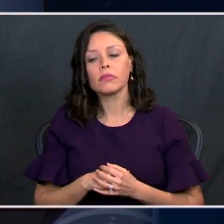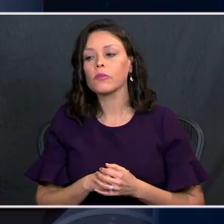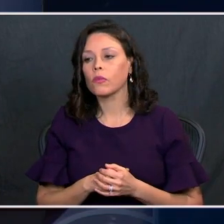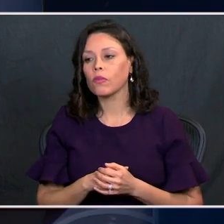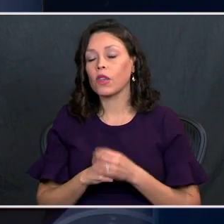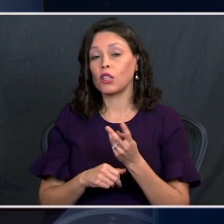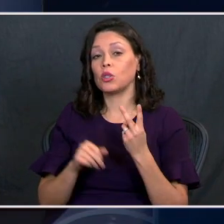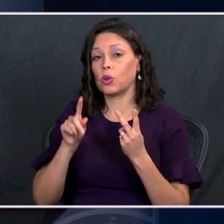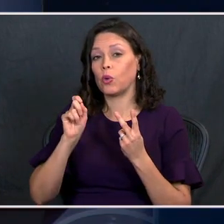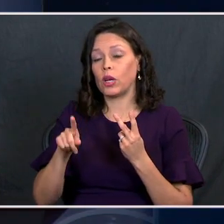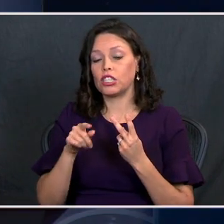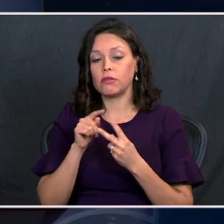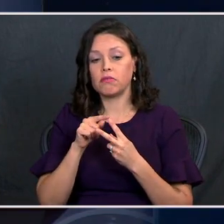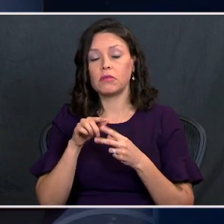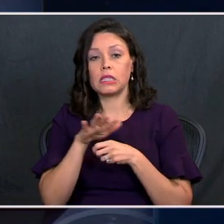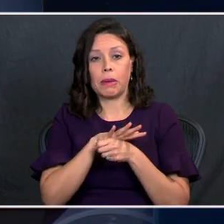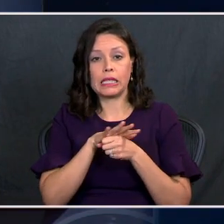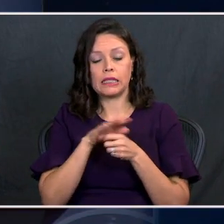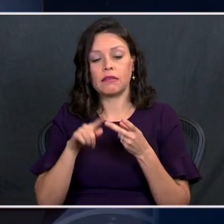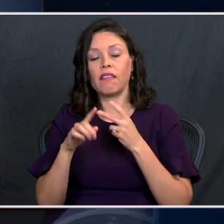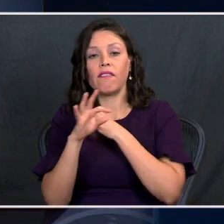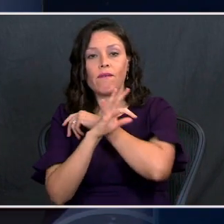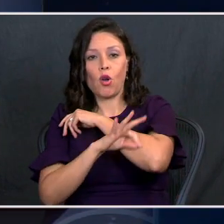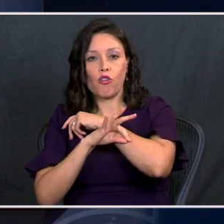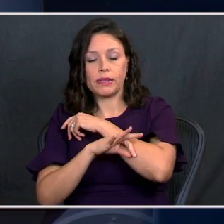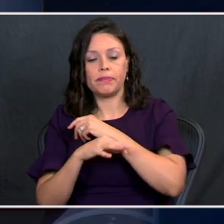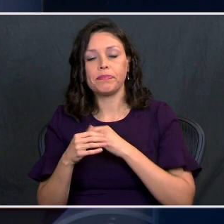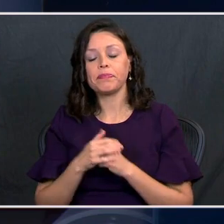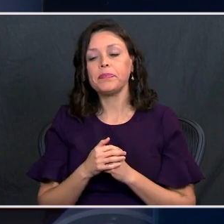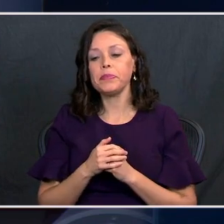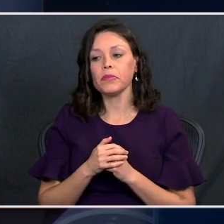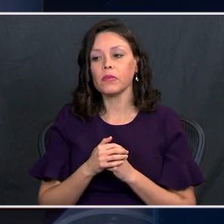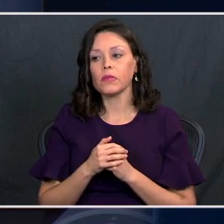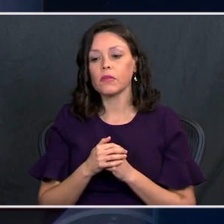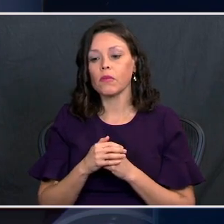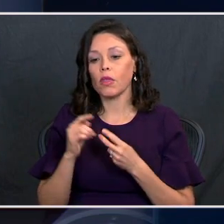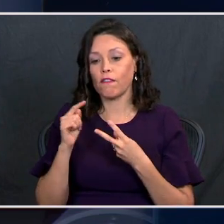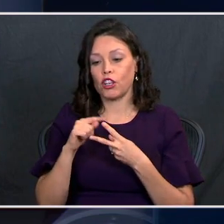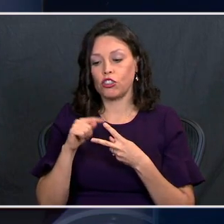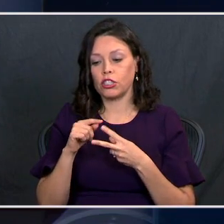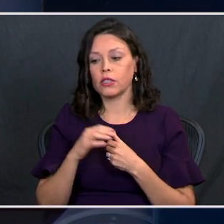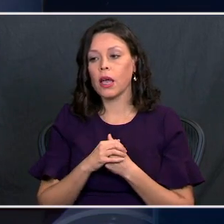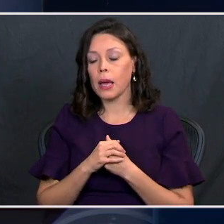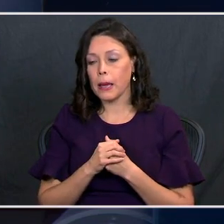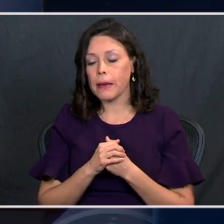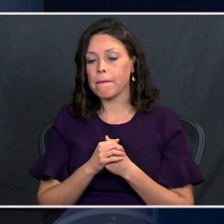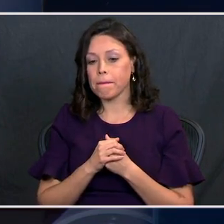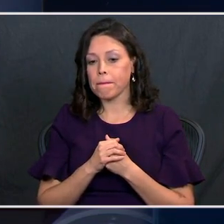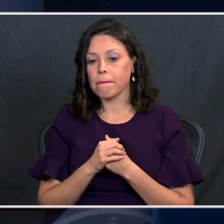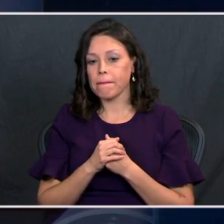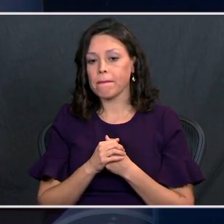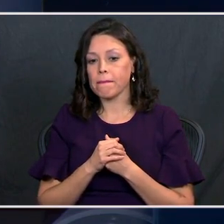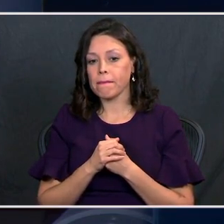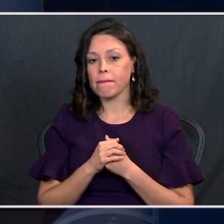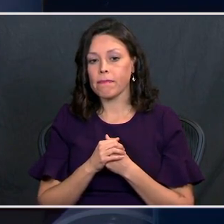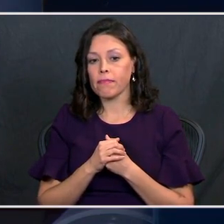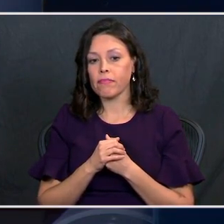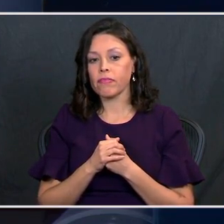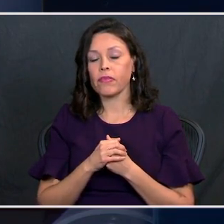Two questions: one domestic and one foreign, please. The first is that Bill Pascrell, a congressman from New Jersey,